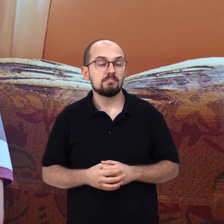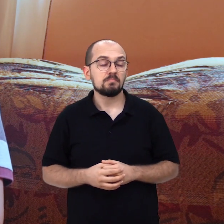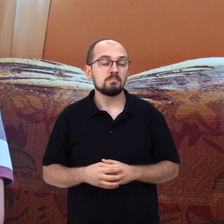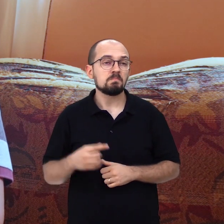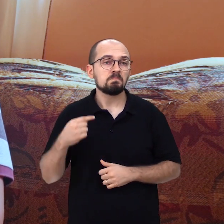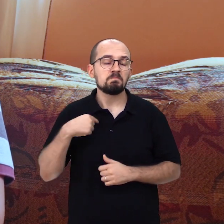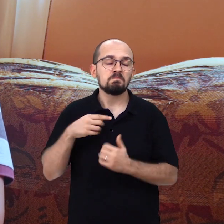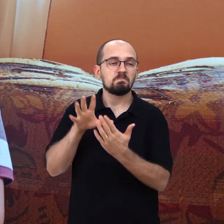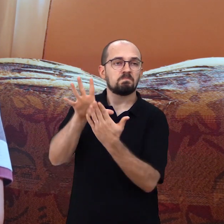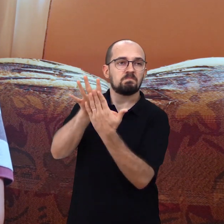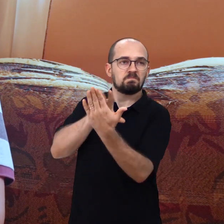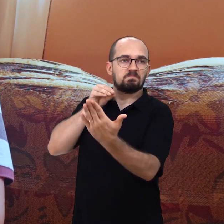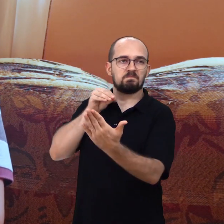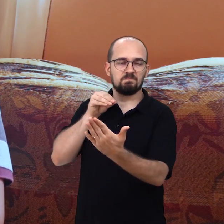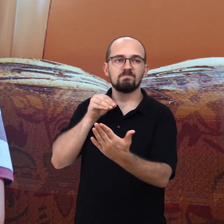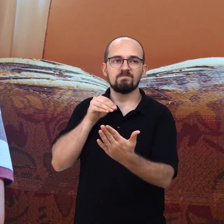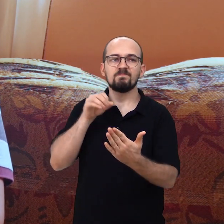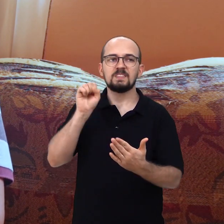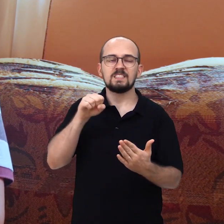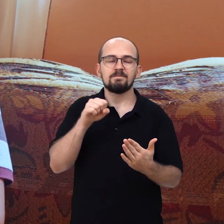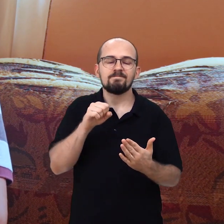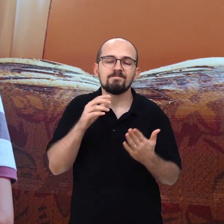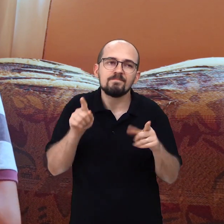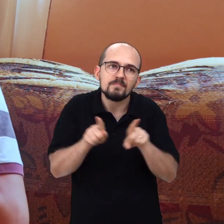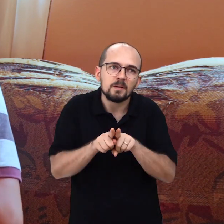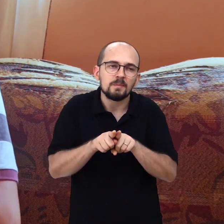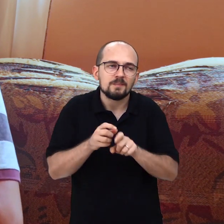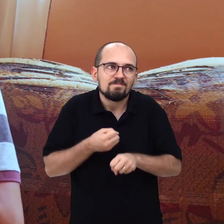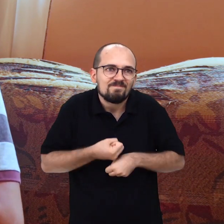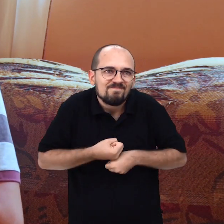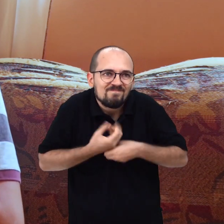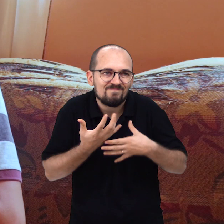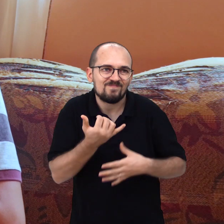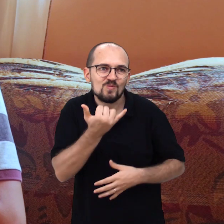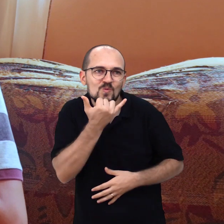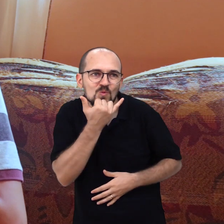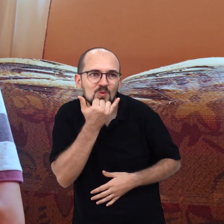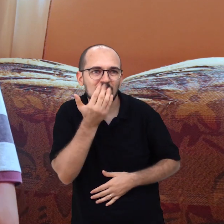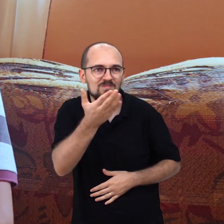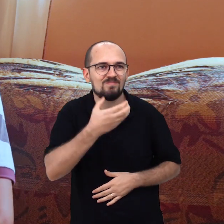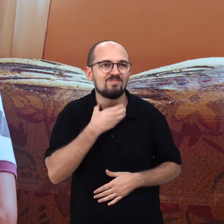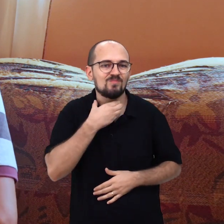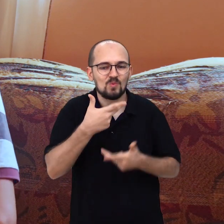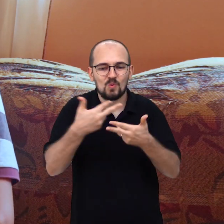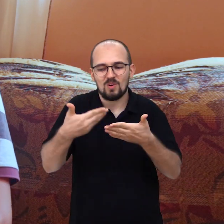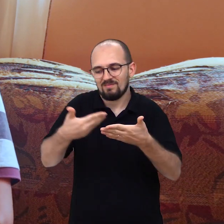And I really look up to him and apologize for anything I might have done to him.